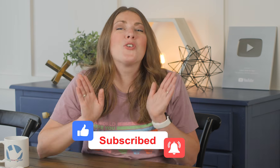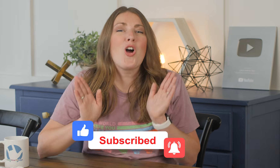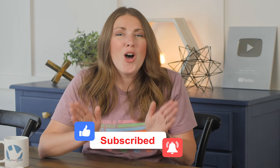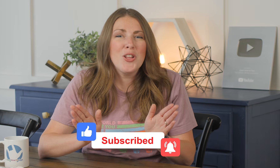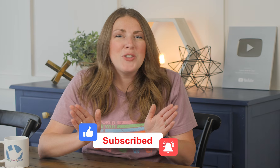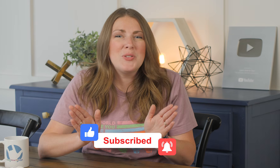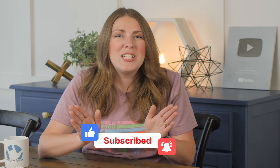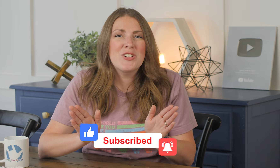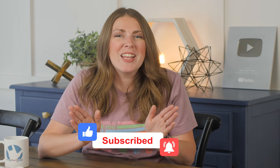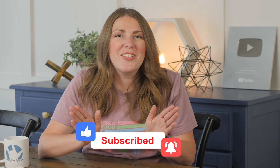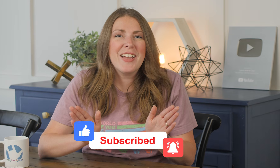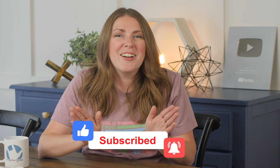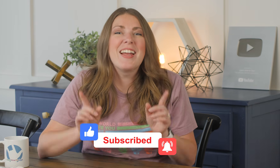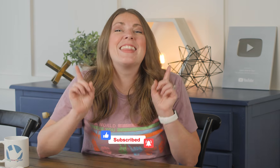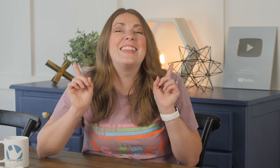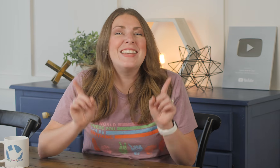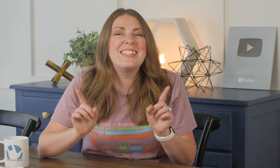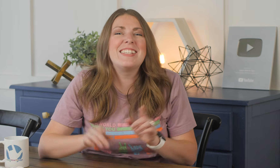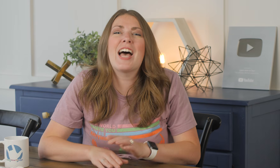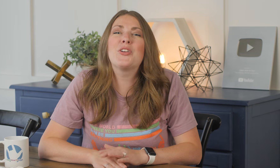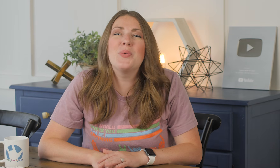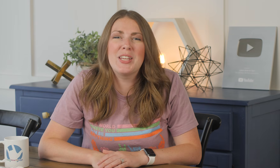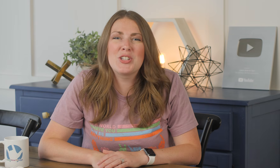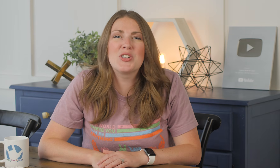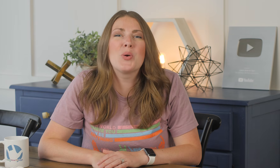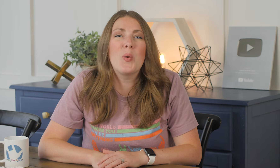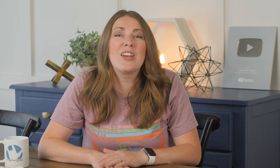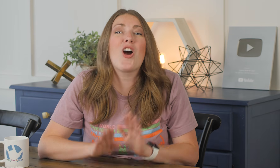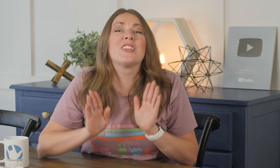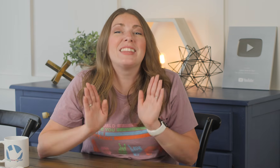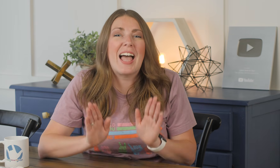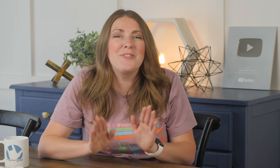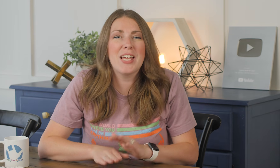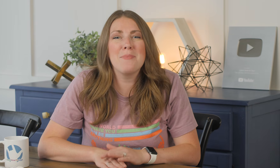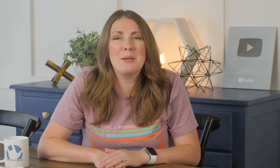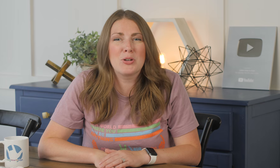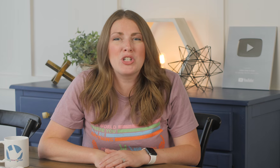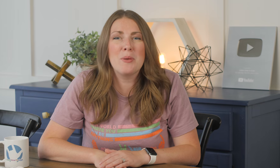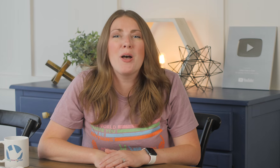For all of you teachers out there, this is how you enter to win our lifetime membership